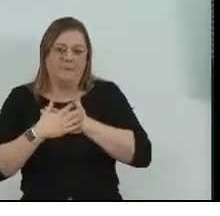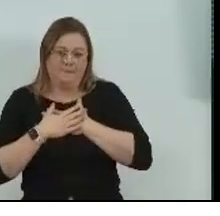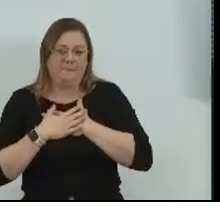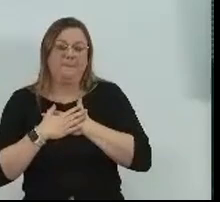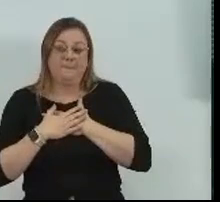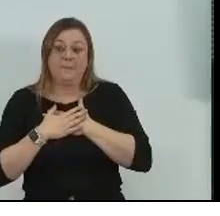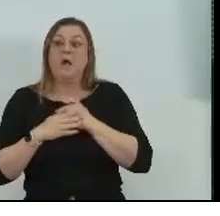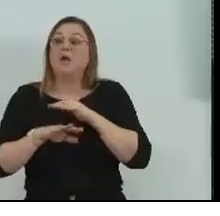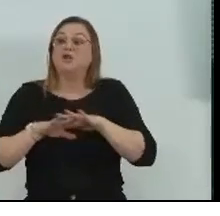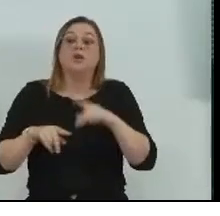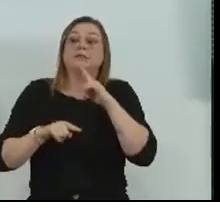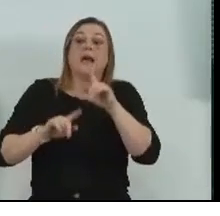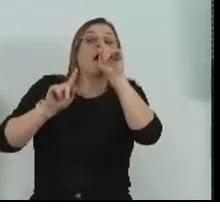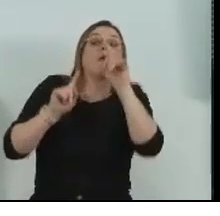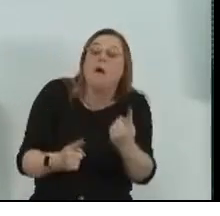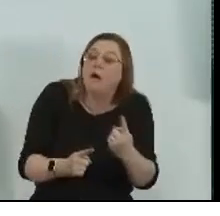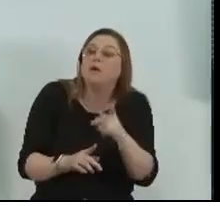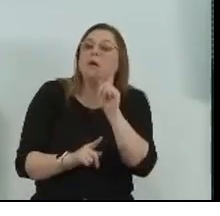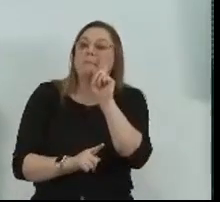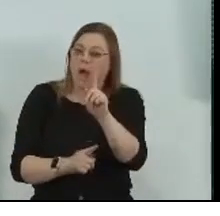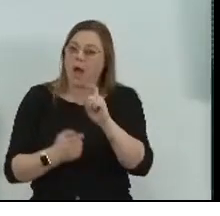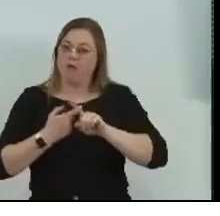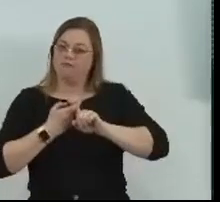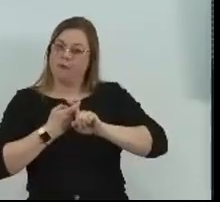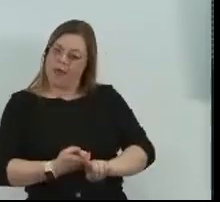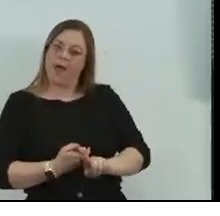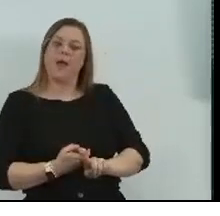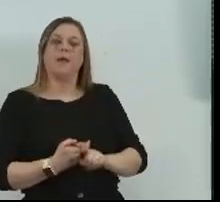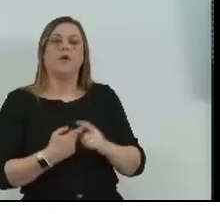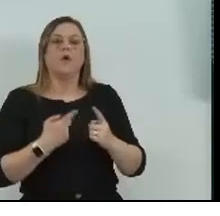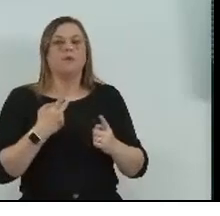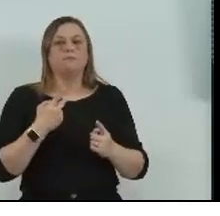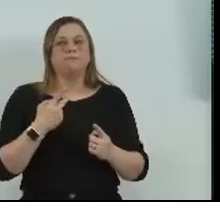That's not to say I can't do it, but I do rely on having extraordinarily strong,